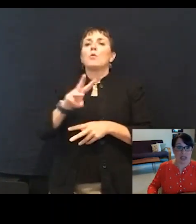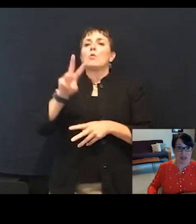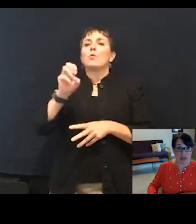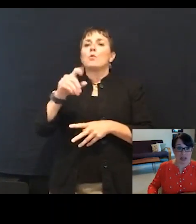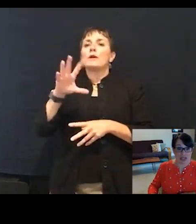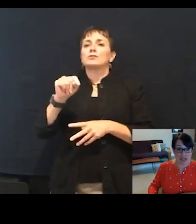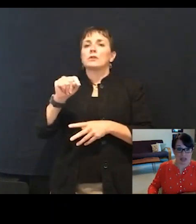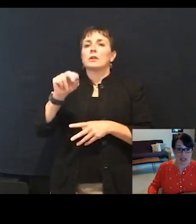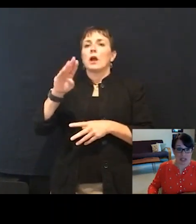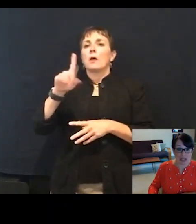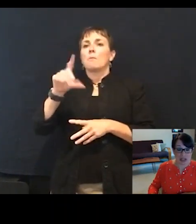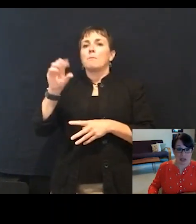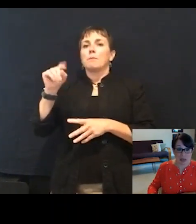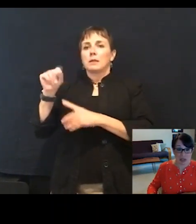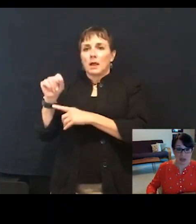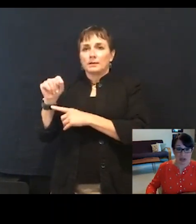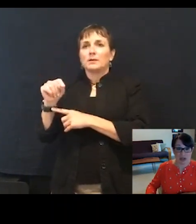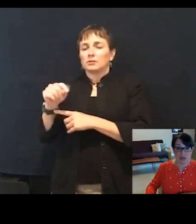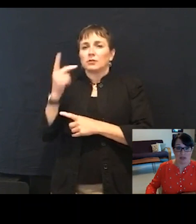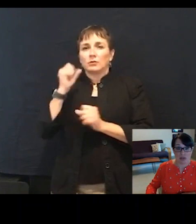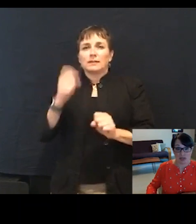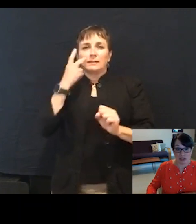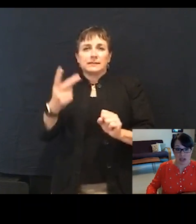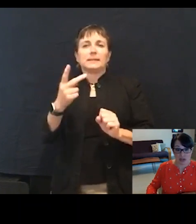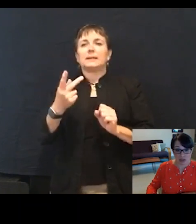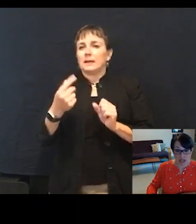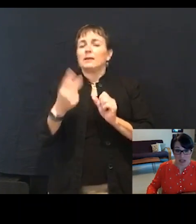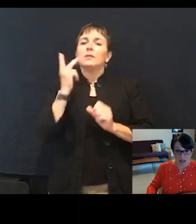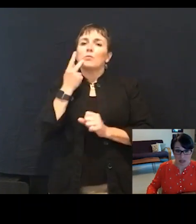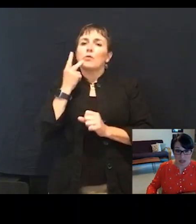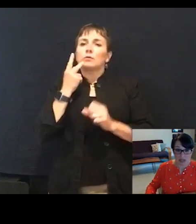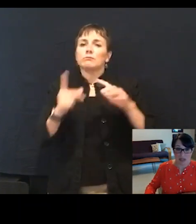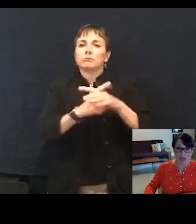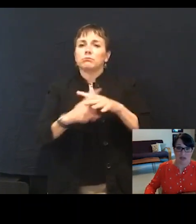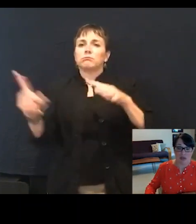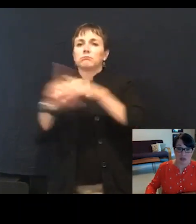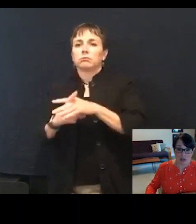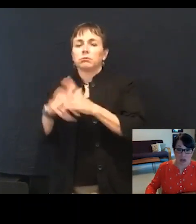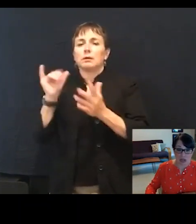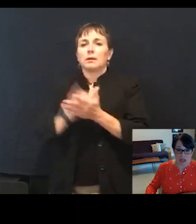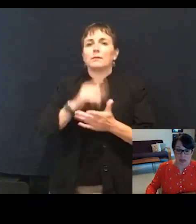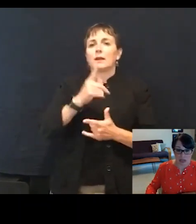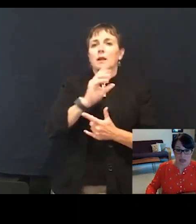in the myosin 7A knockout mouse, versus the heterozygous mice, versus the wild type mice.